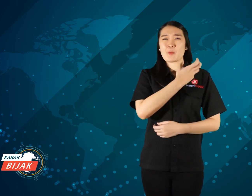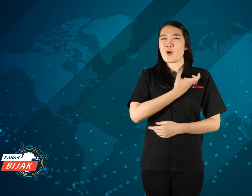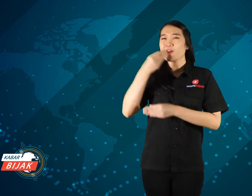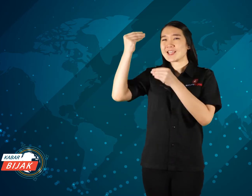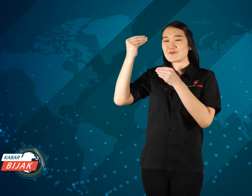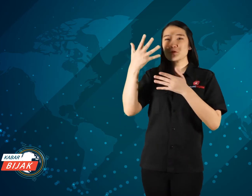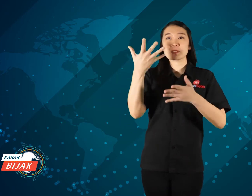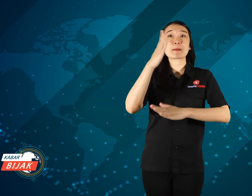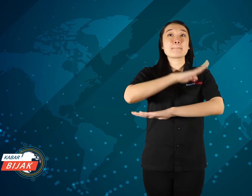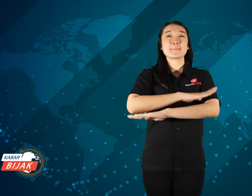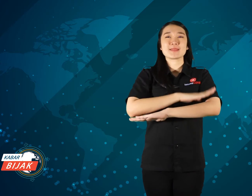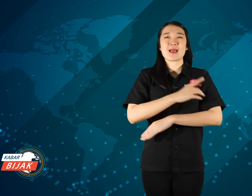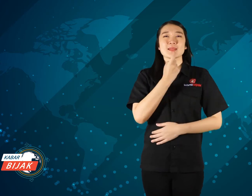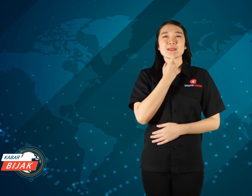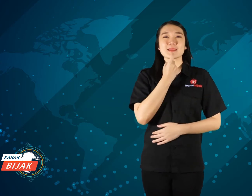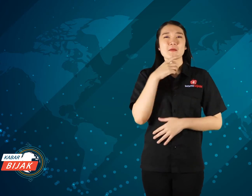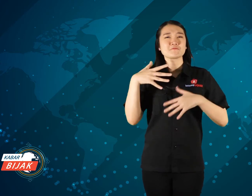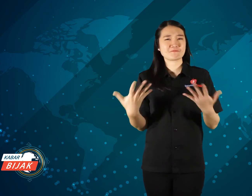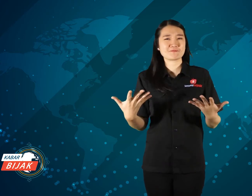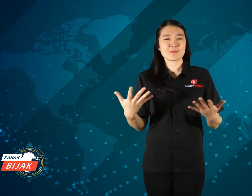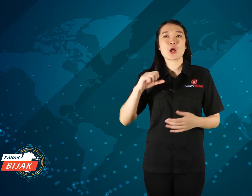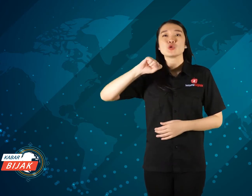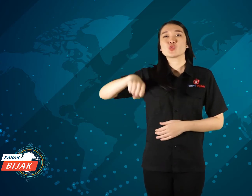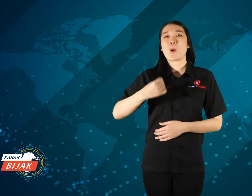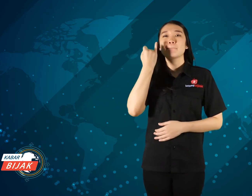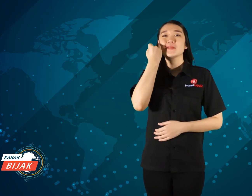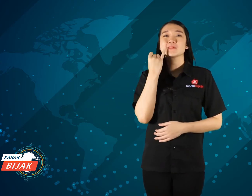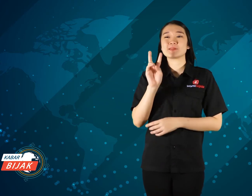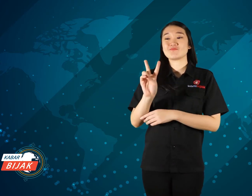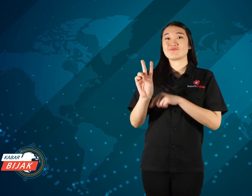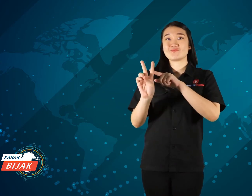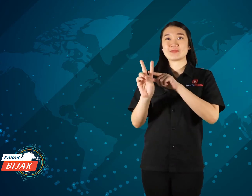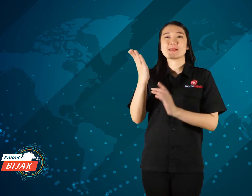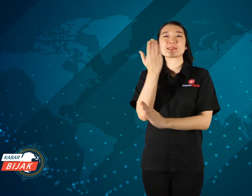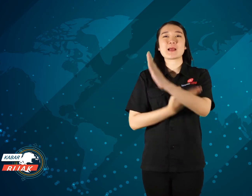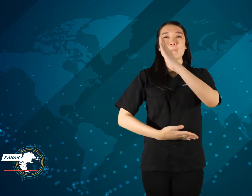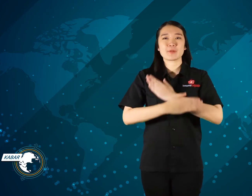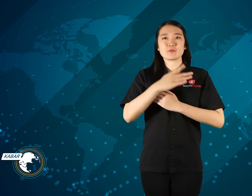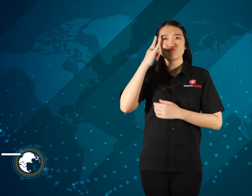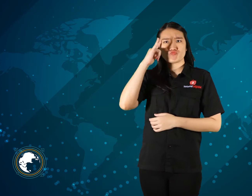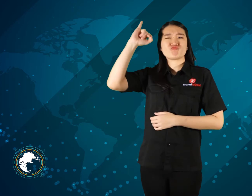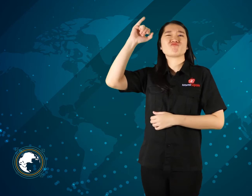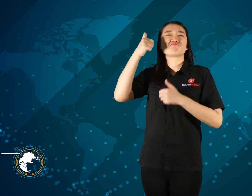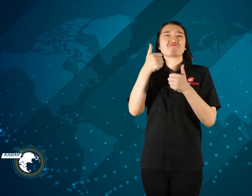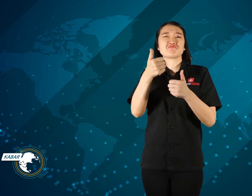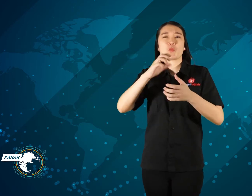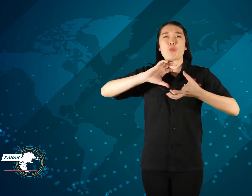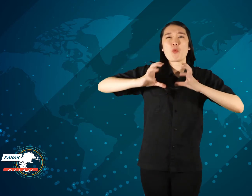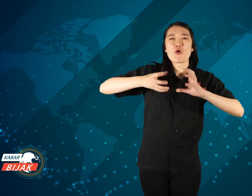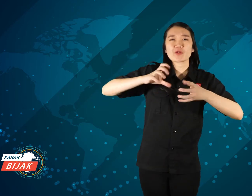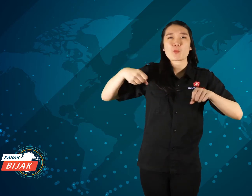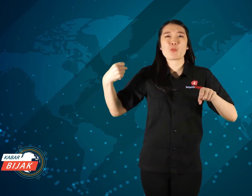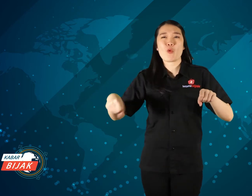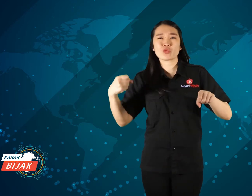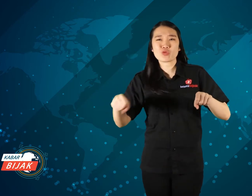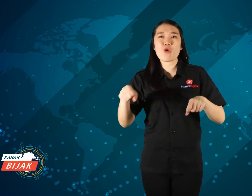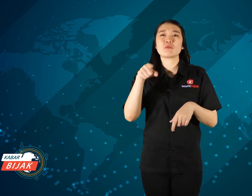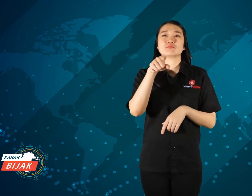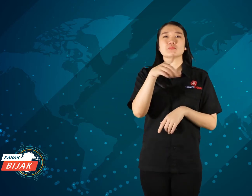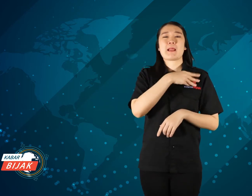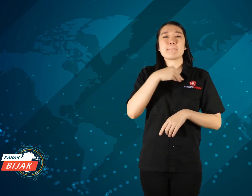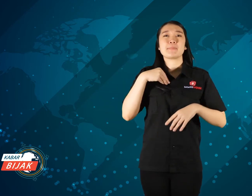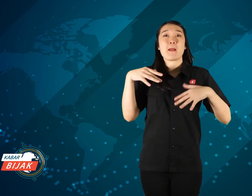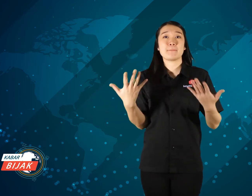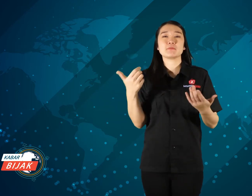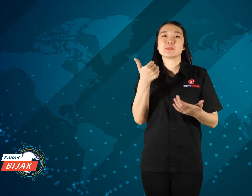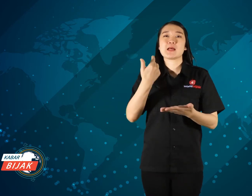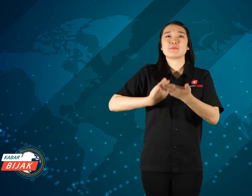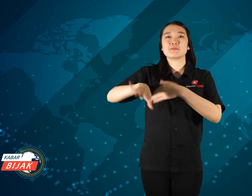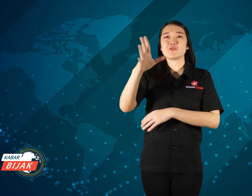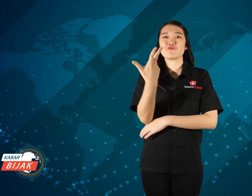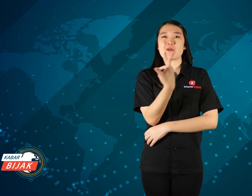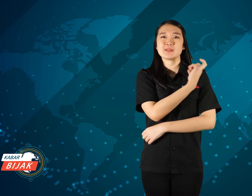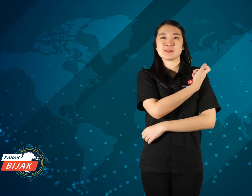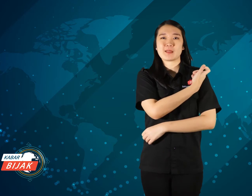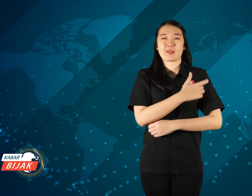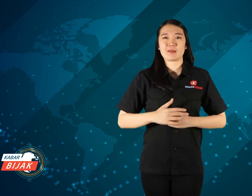I want to inform the news of husband and wife with disabilities had the idea of modifying the motor for the sake of going vaccinated.